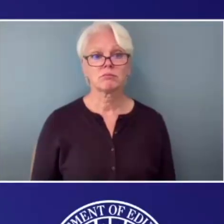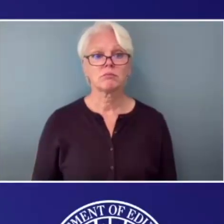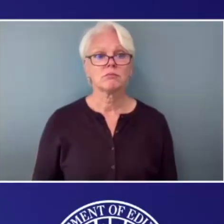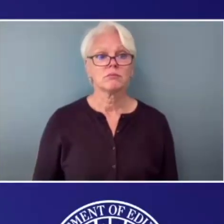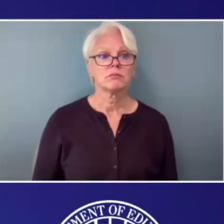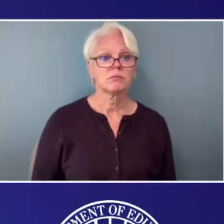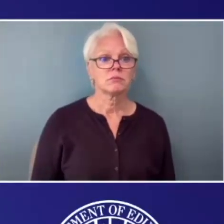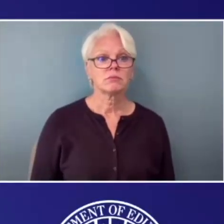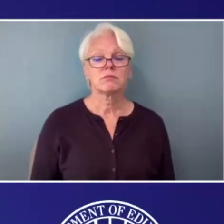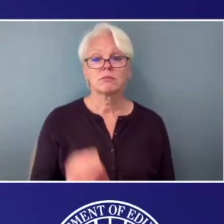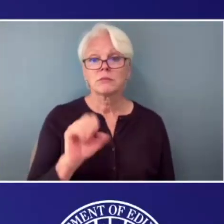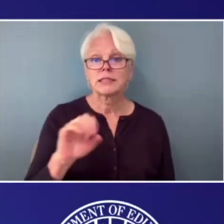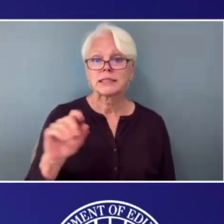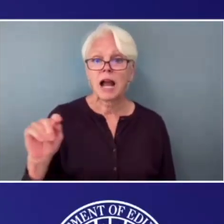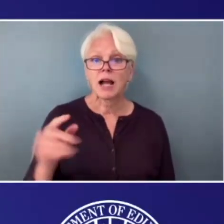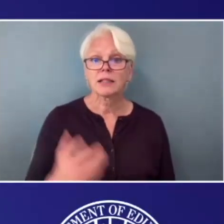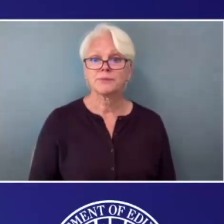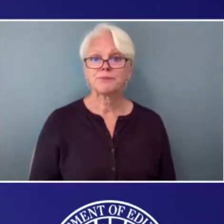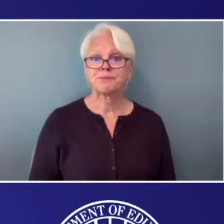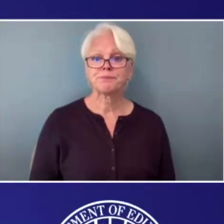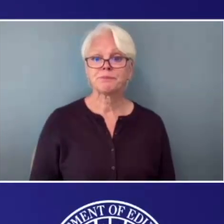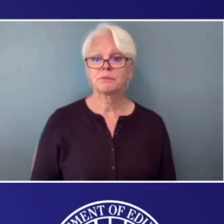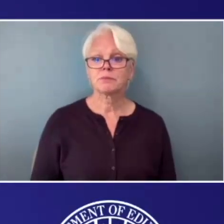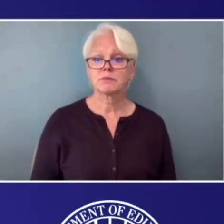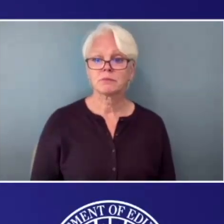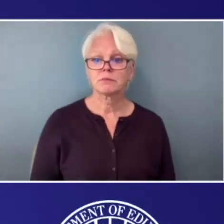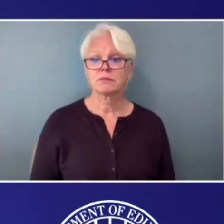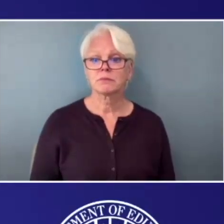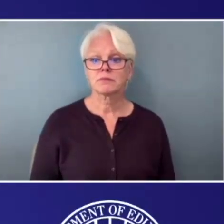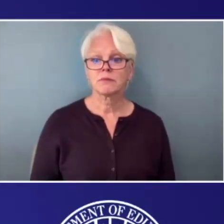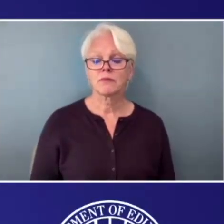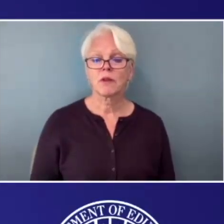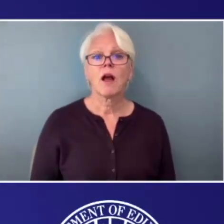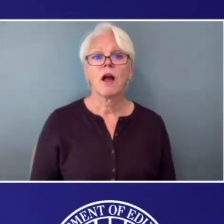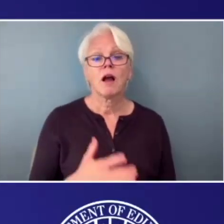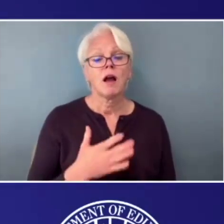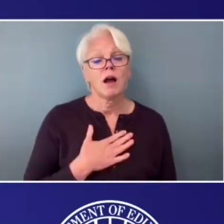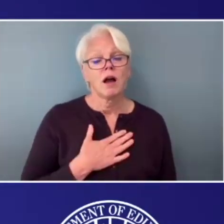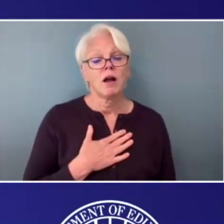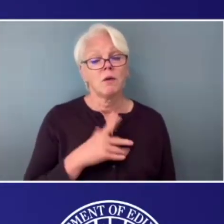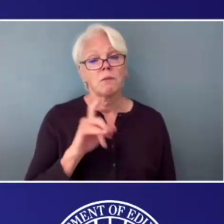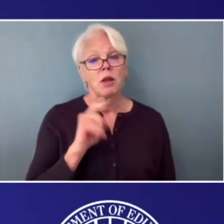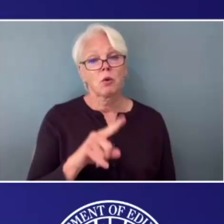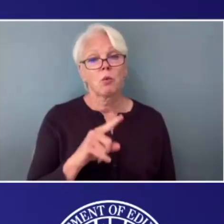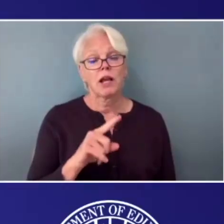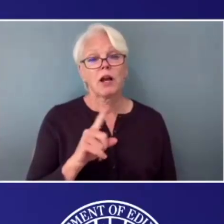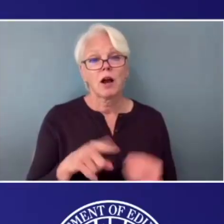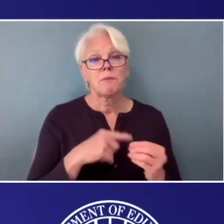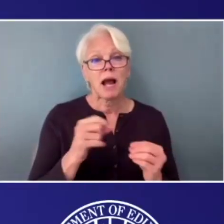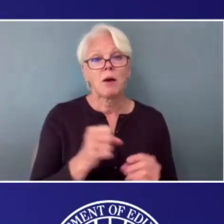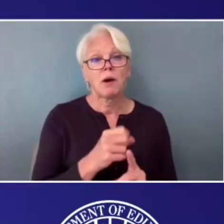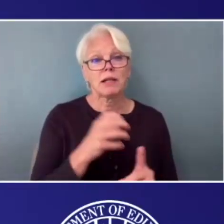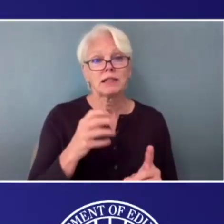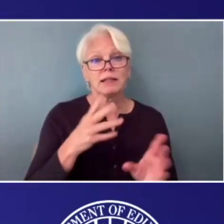Scott? My question has to do with a scenario that I raised during the caucus,